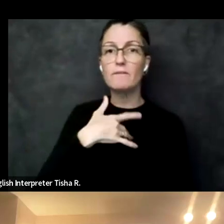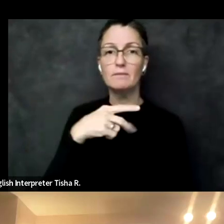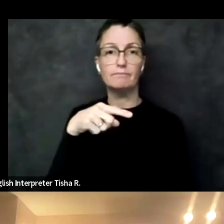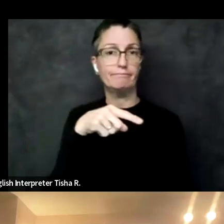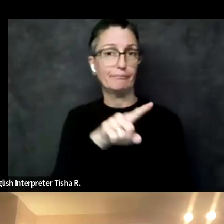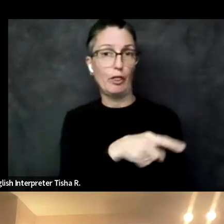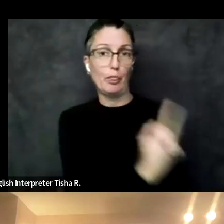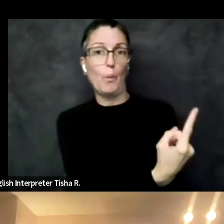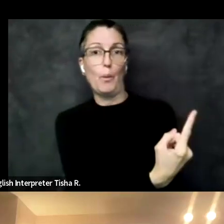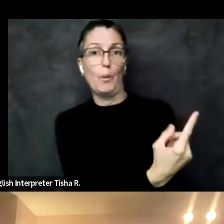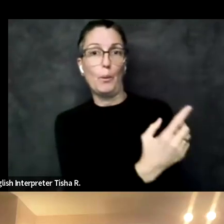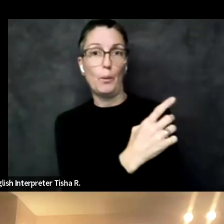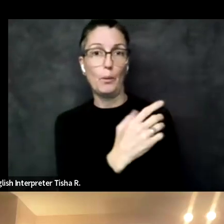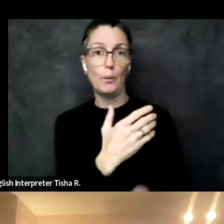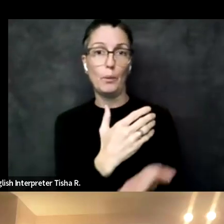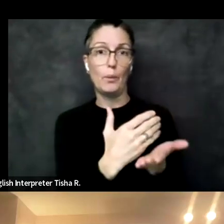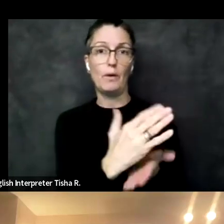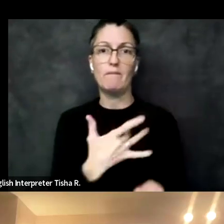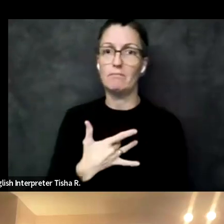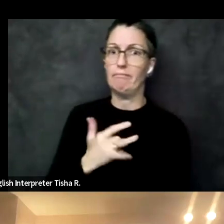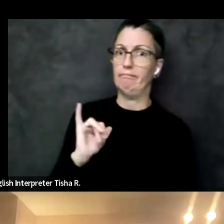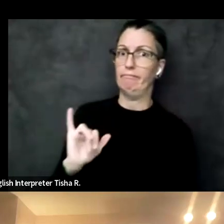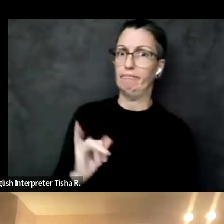so it's it's good to have community.